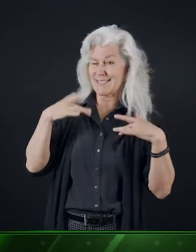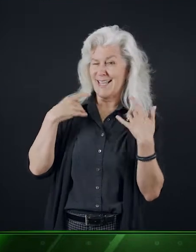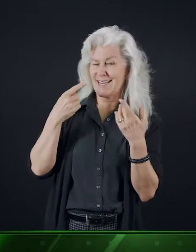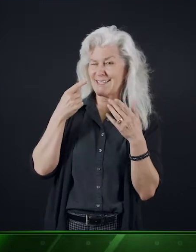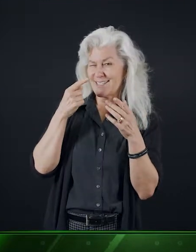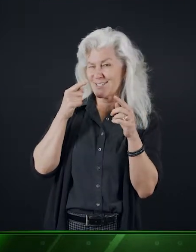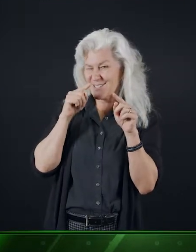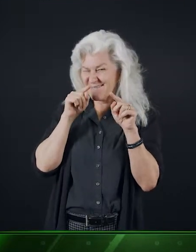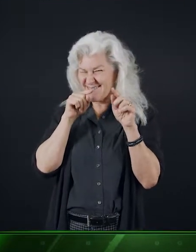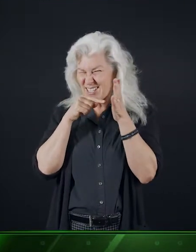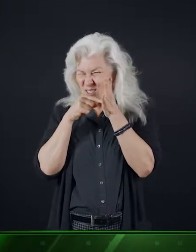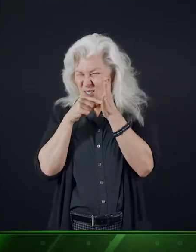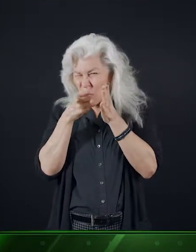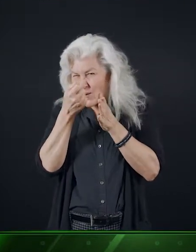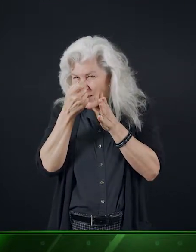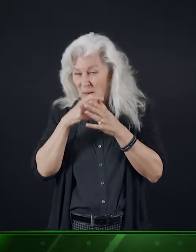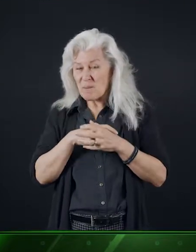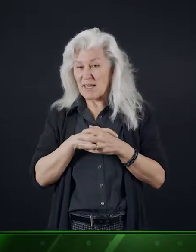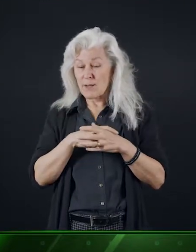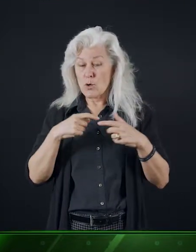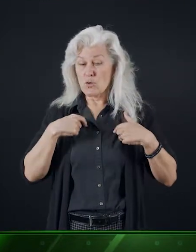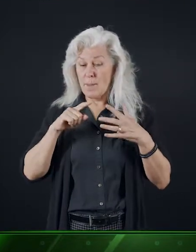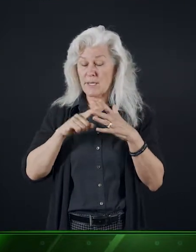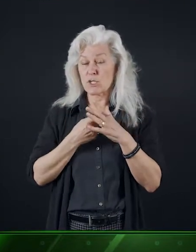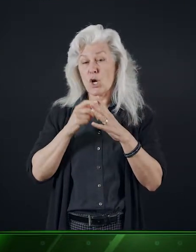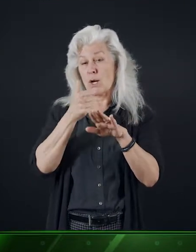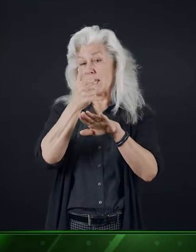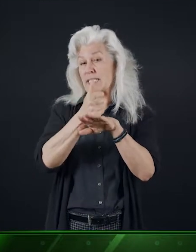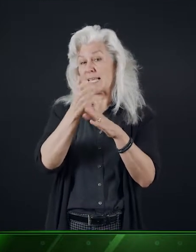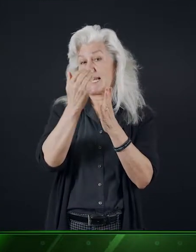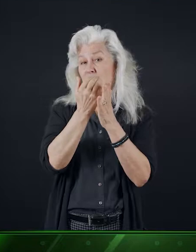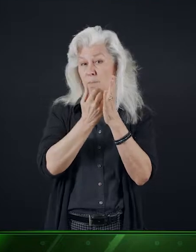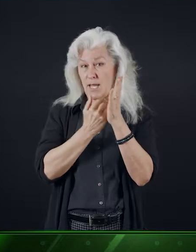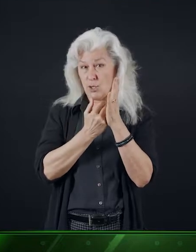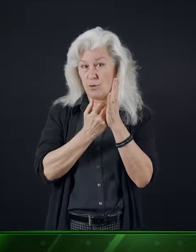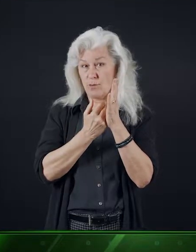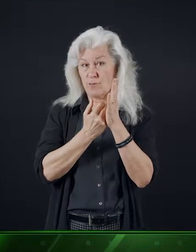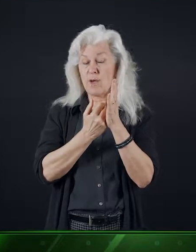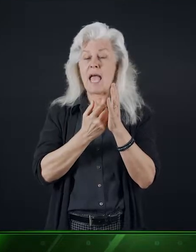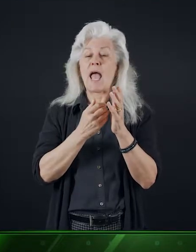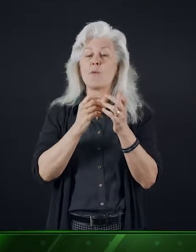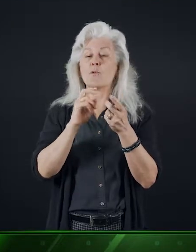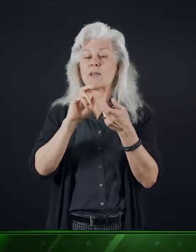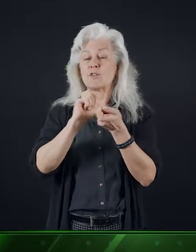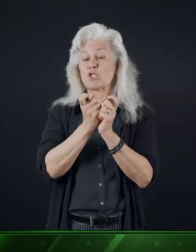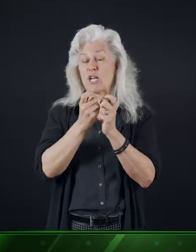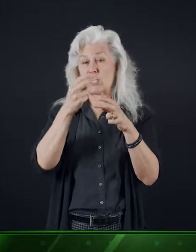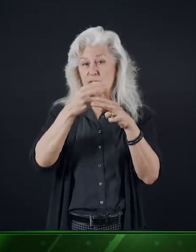So I'm going to start off in the Settings menu. We have renamed the Ease of Access section into Accessibility,